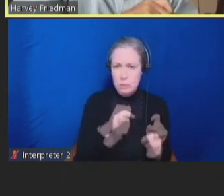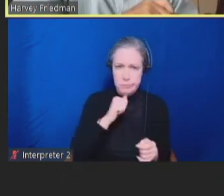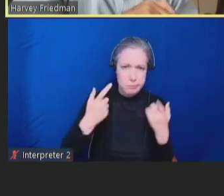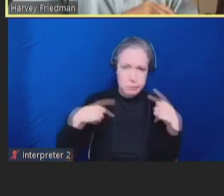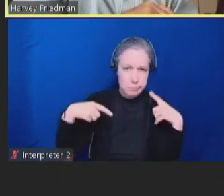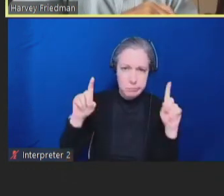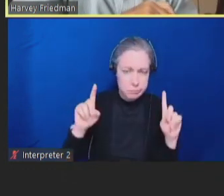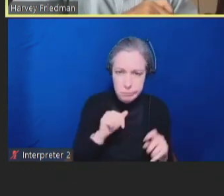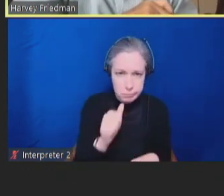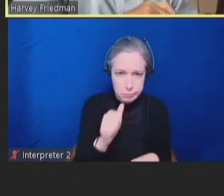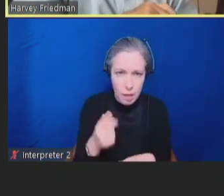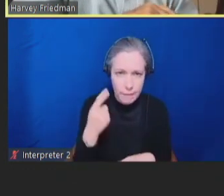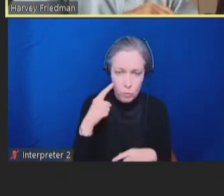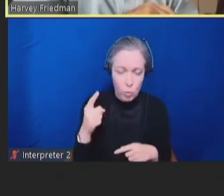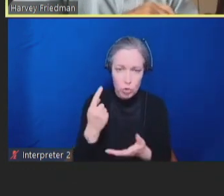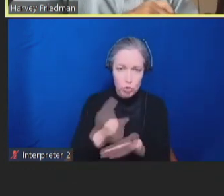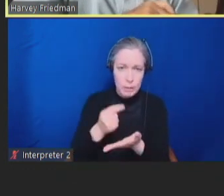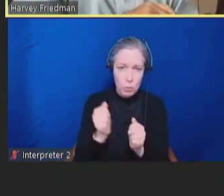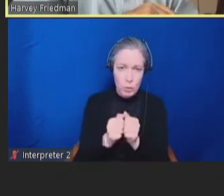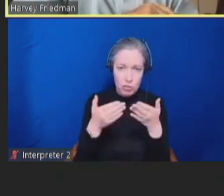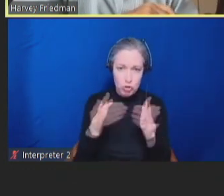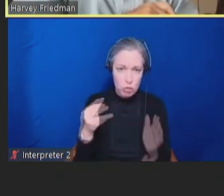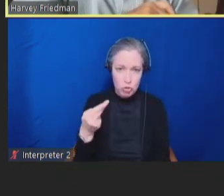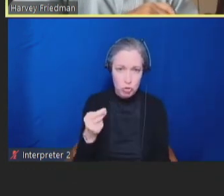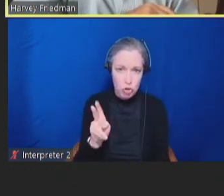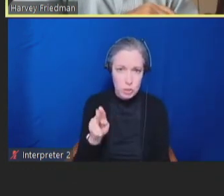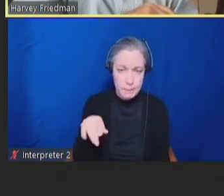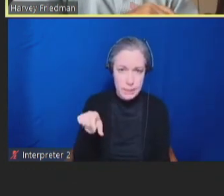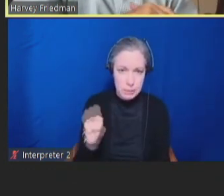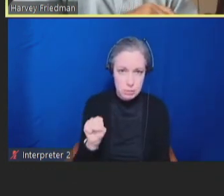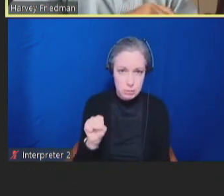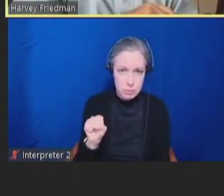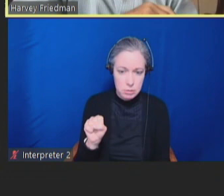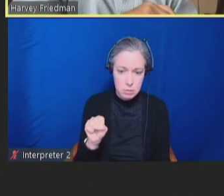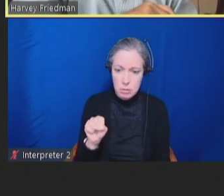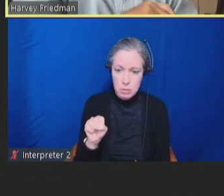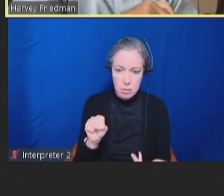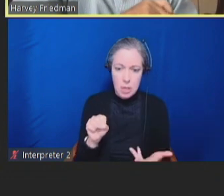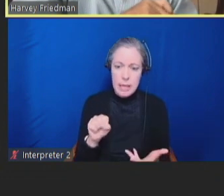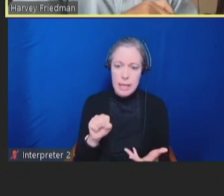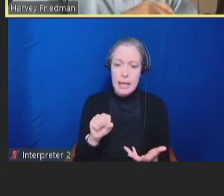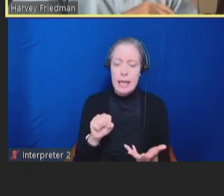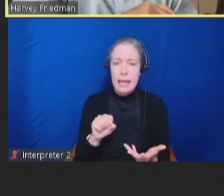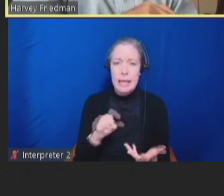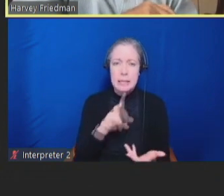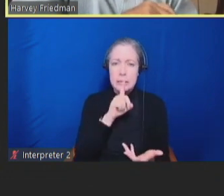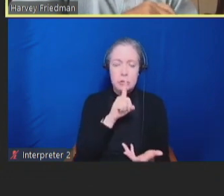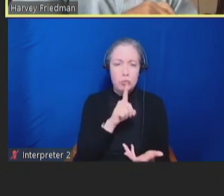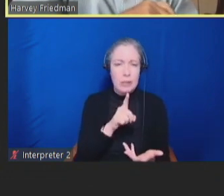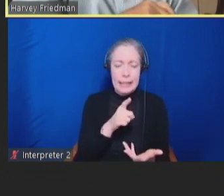genital herpes. And there the problem hasn't been enhancement just lack of efficacy. So, you know,